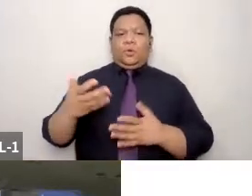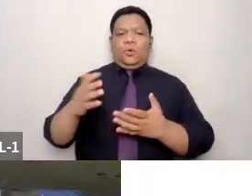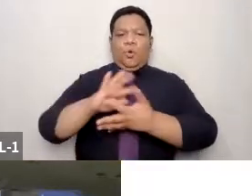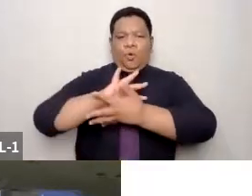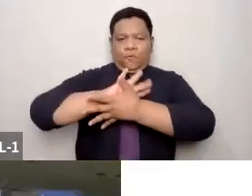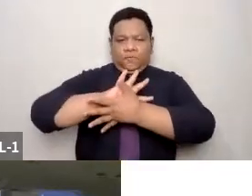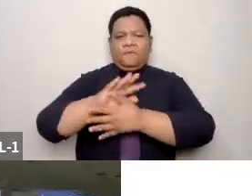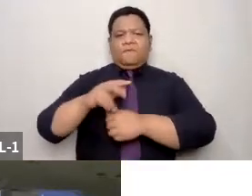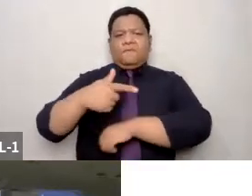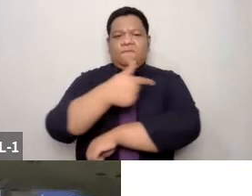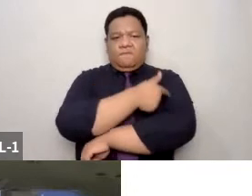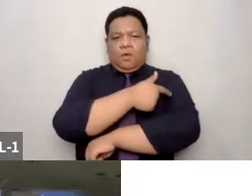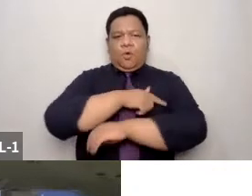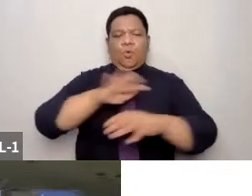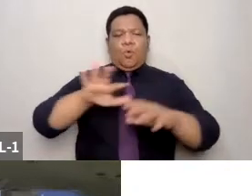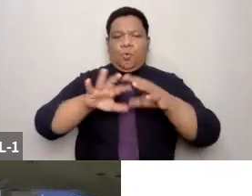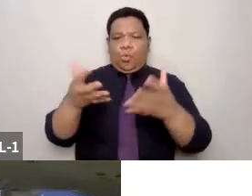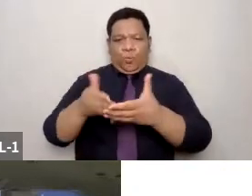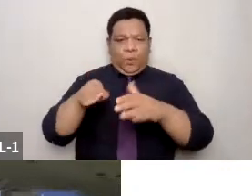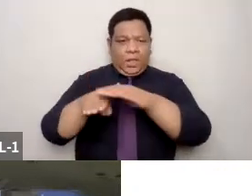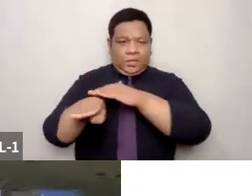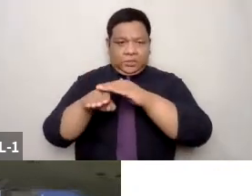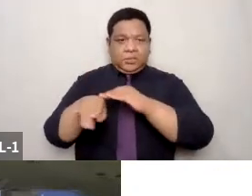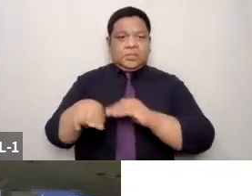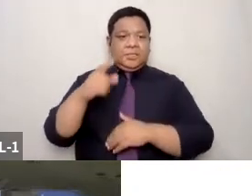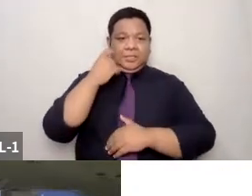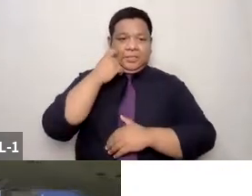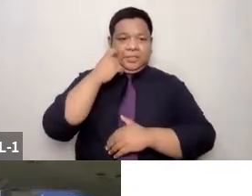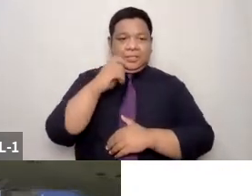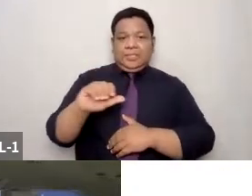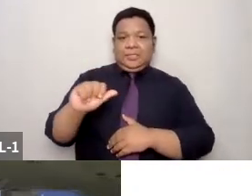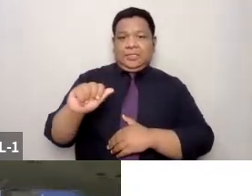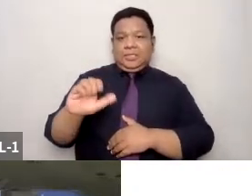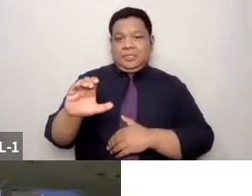The goal of this is for all people around the world to have vaccines.